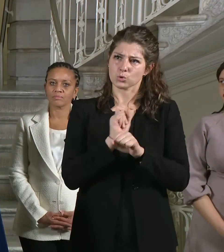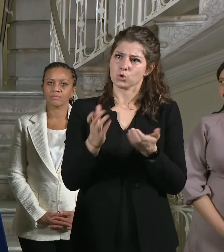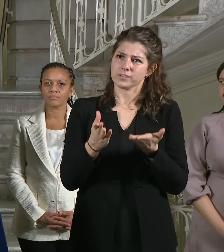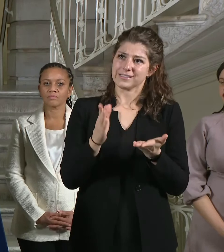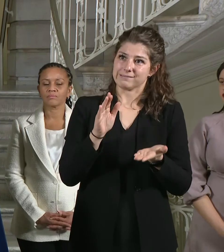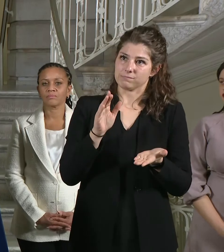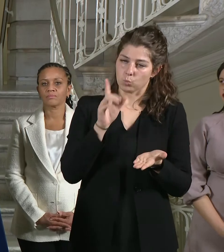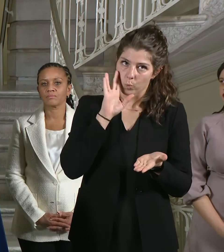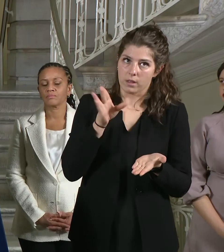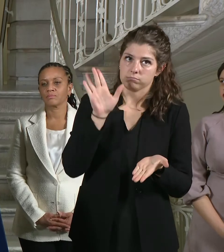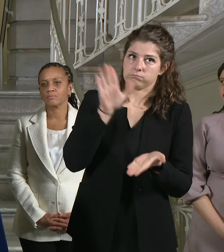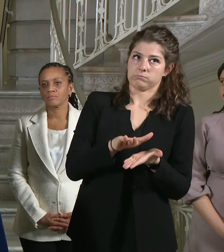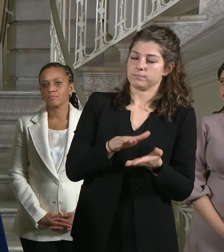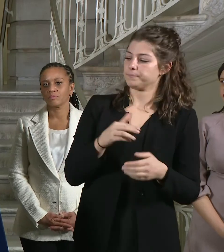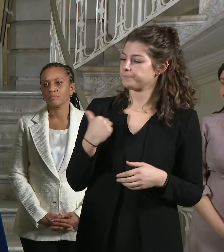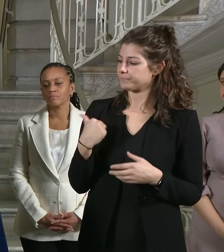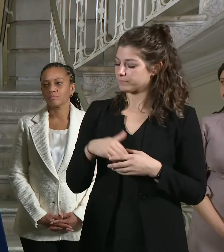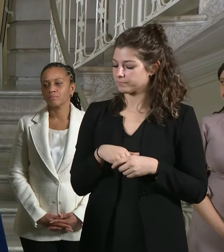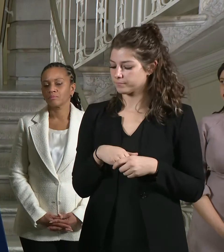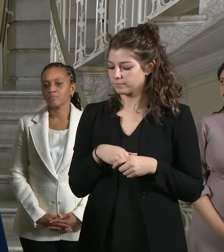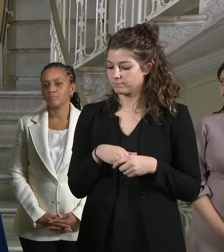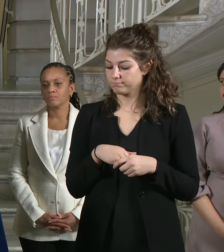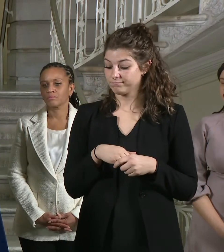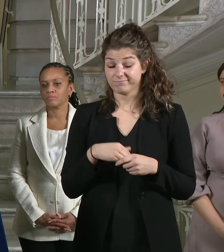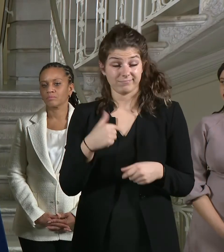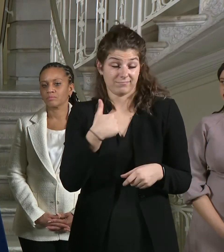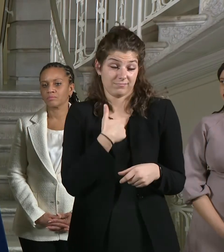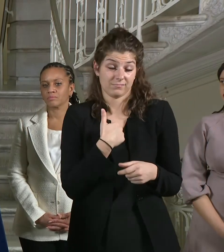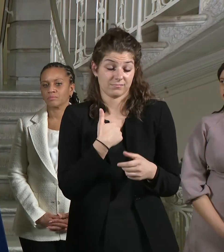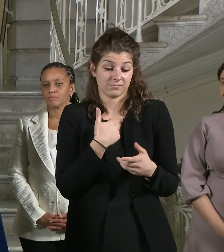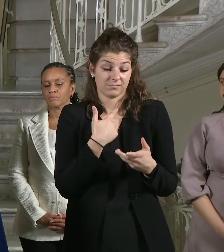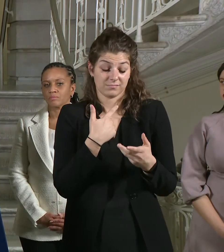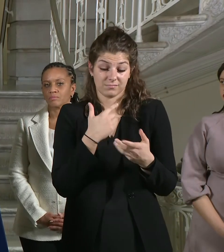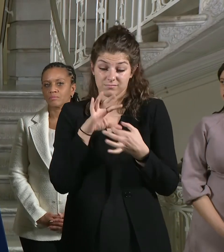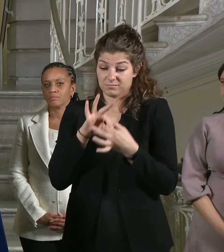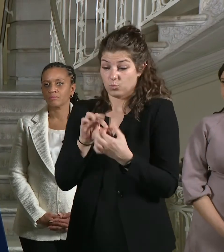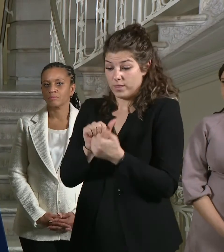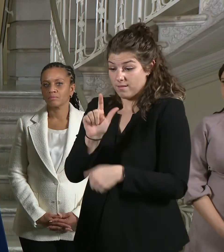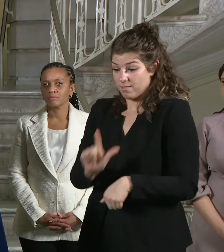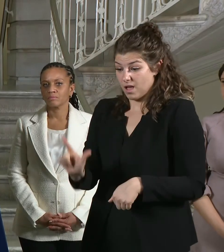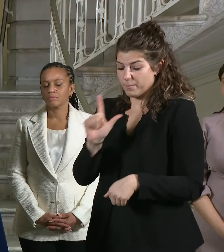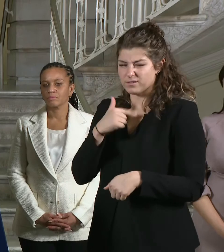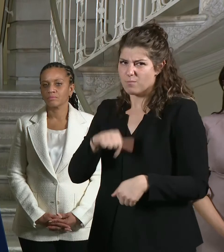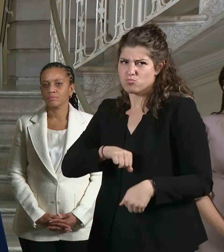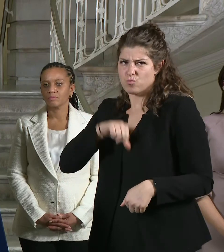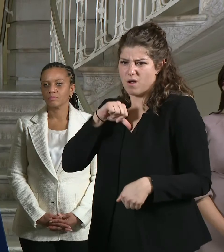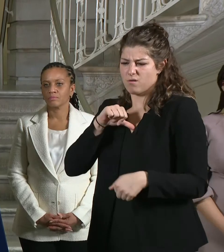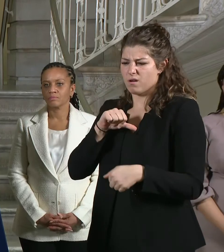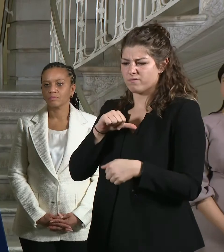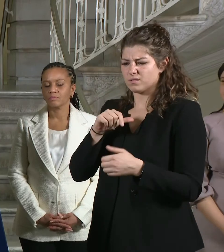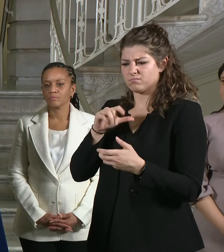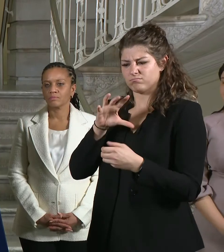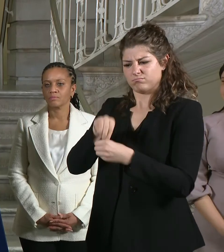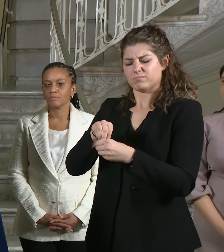WHAT IS YOUR PLAN THERE.